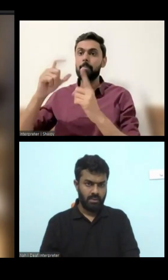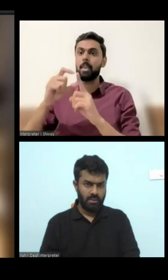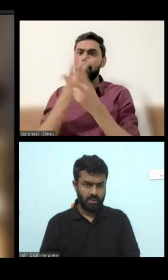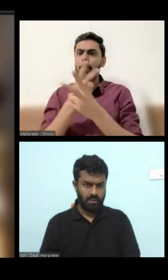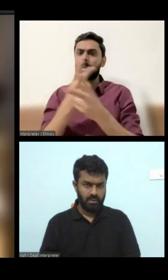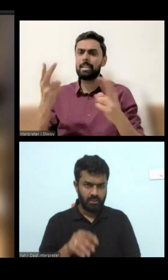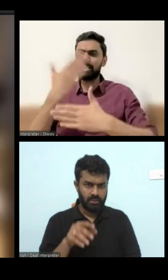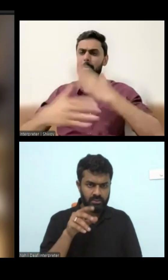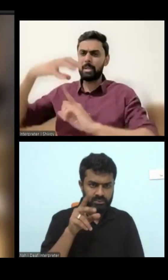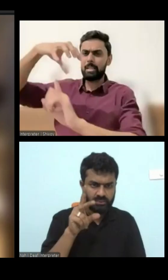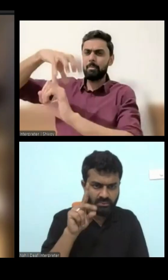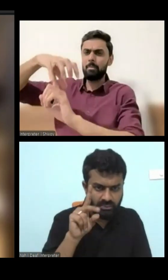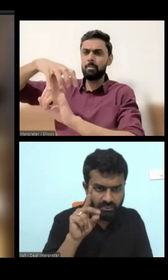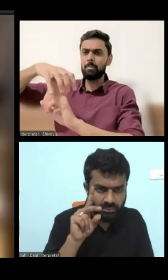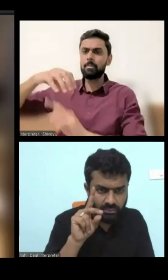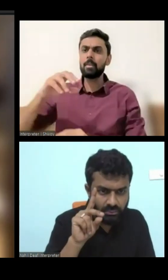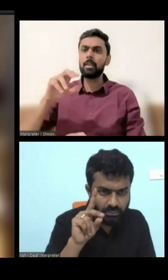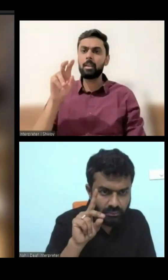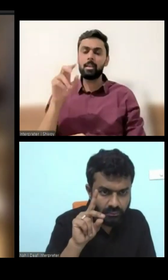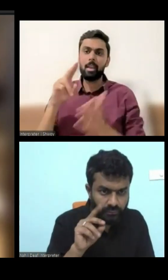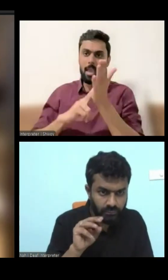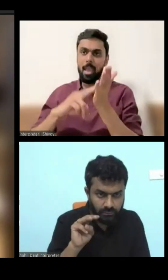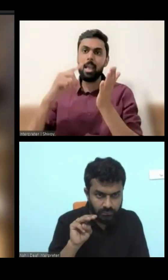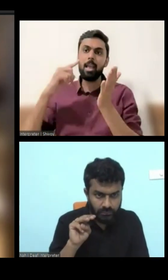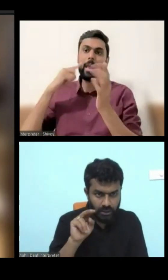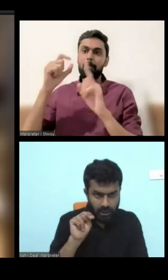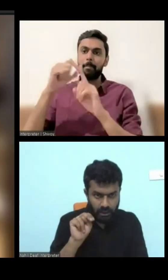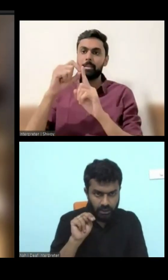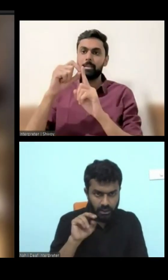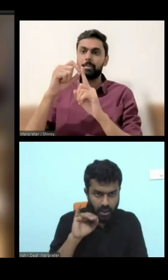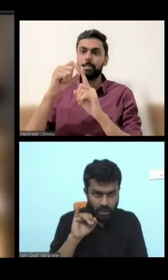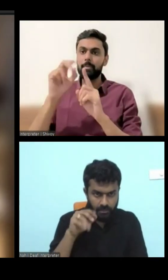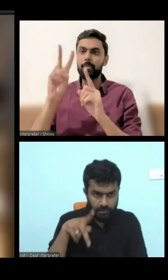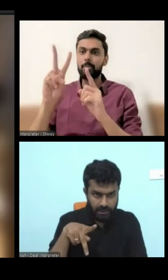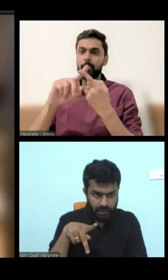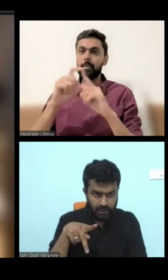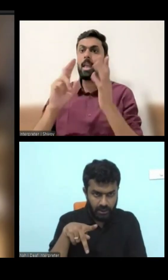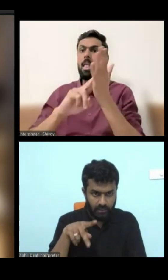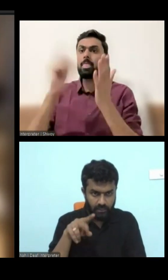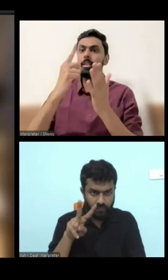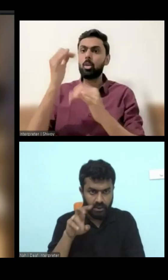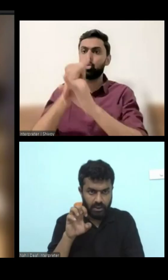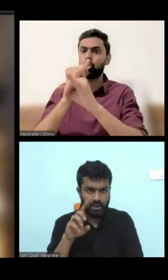And recently a M.Ed student of NIPID. National Institute for Persons with Intellectual Disabilities.